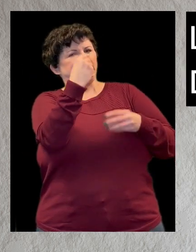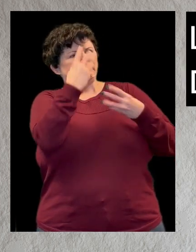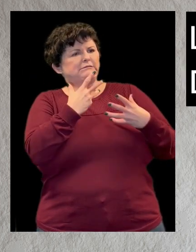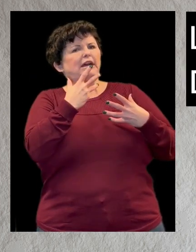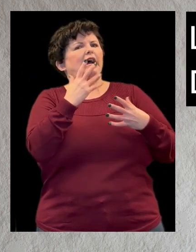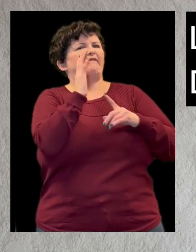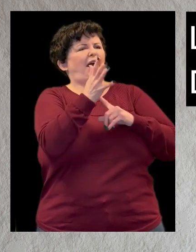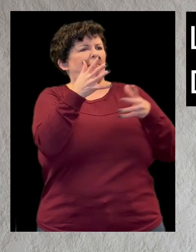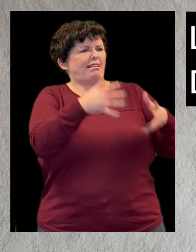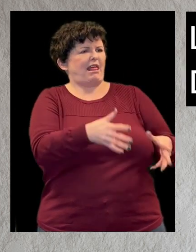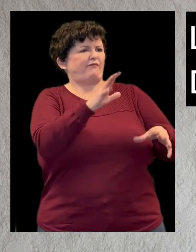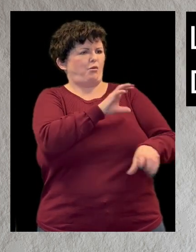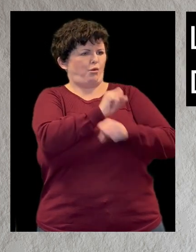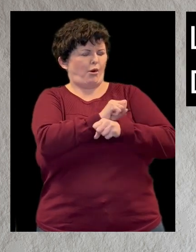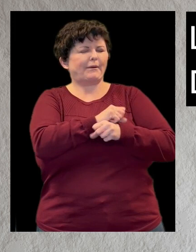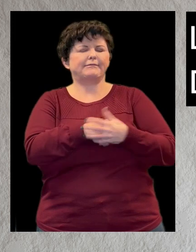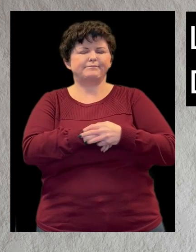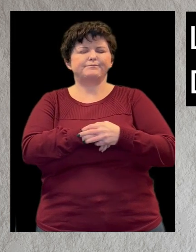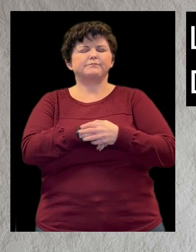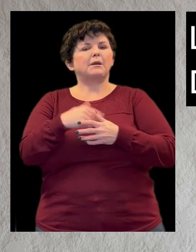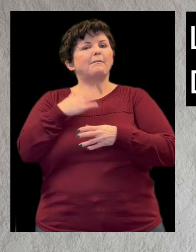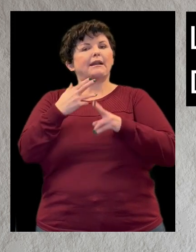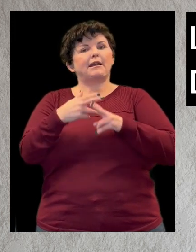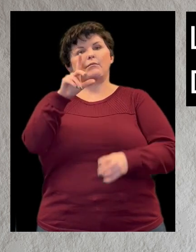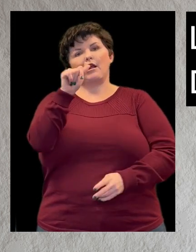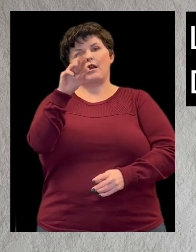Hi, I'm Larissa and I have several disabilities.